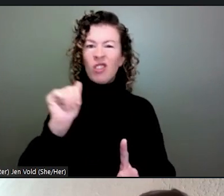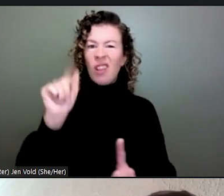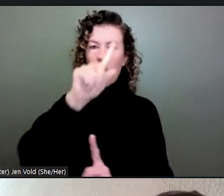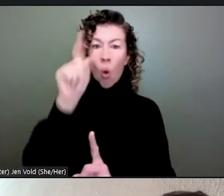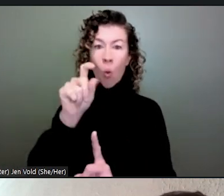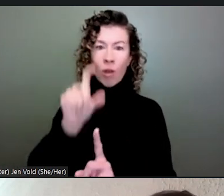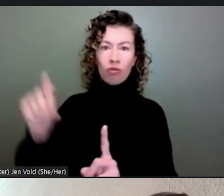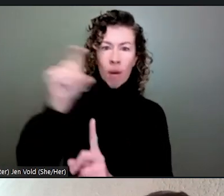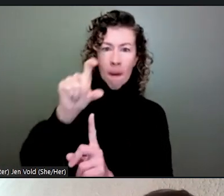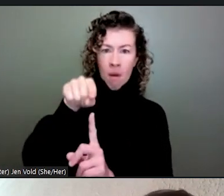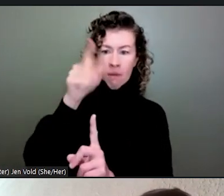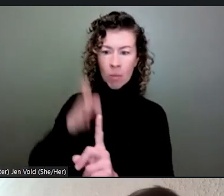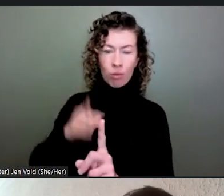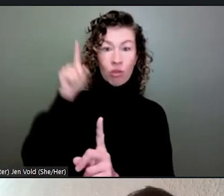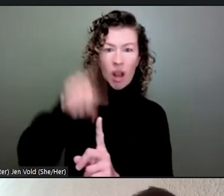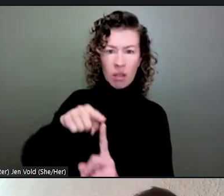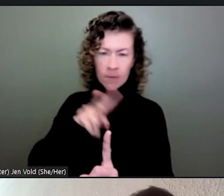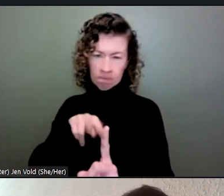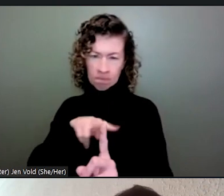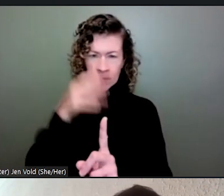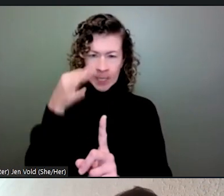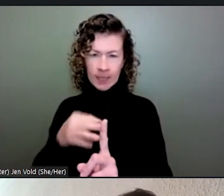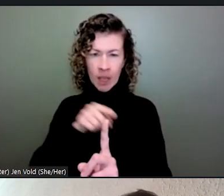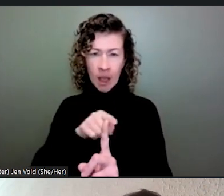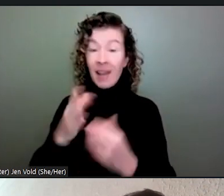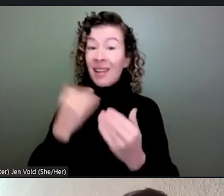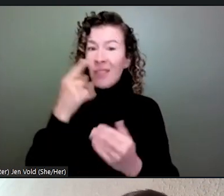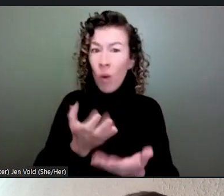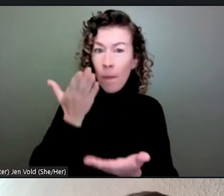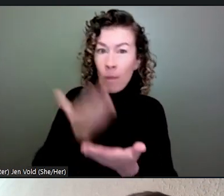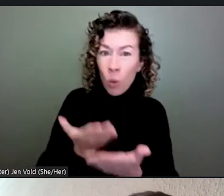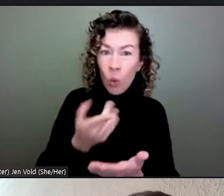And even if you prove prove otherwise, it doesn't necessarily mean that you'll be accepted as such.